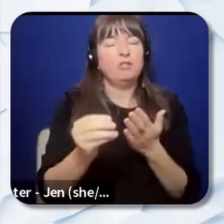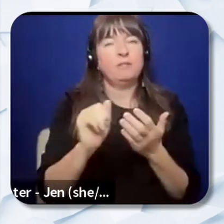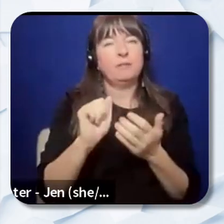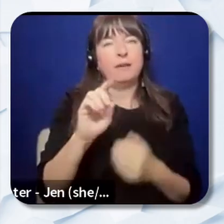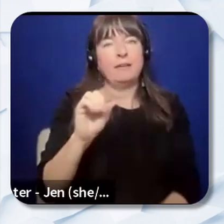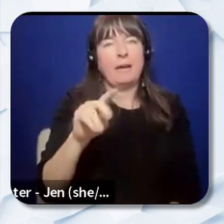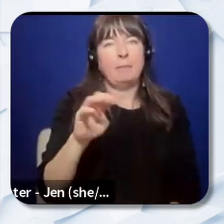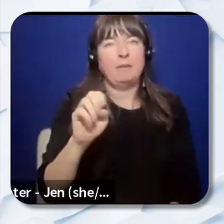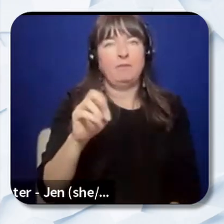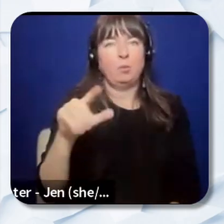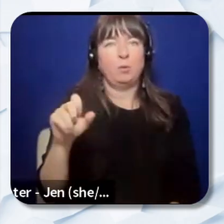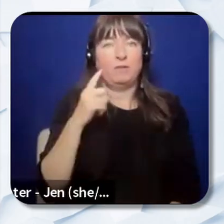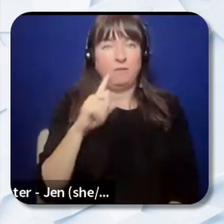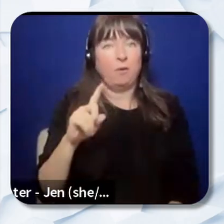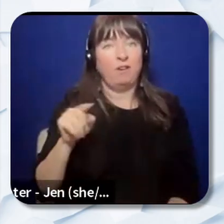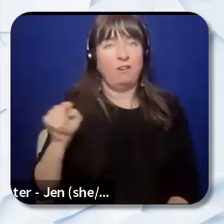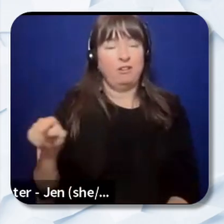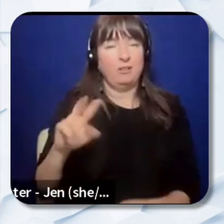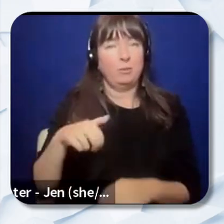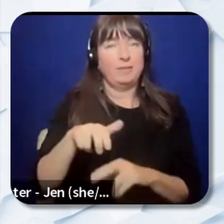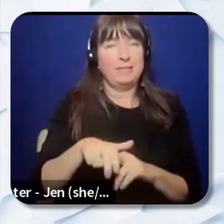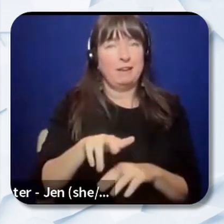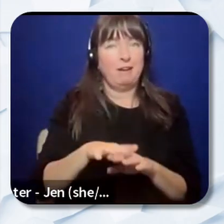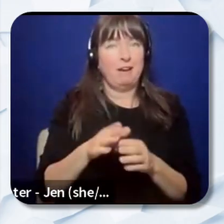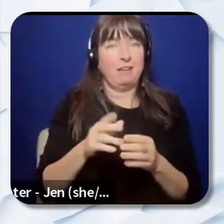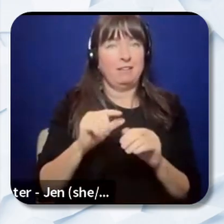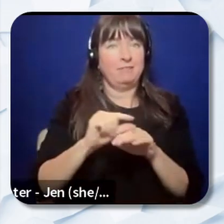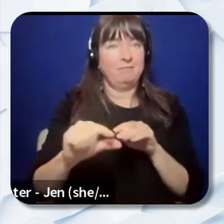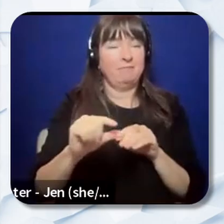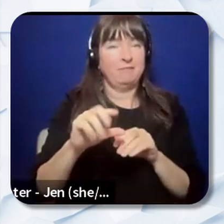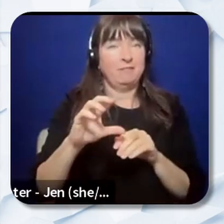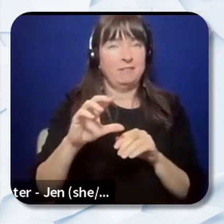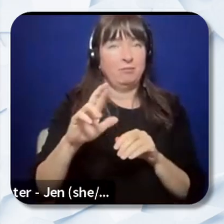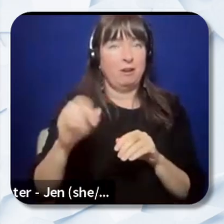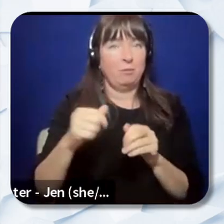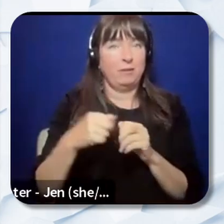on the carpet with us. But another thing is she was really quiet and was really hesitant to talk